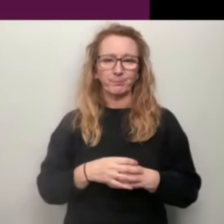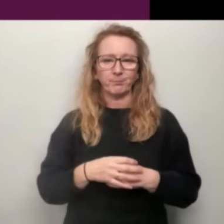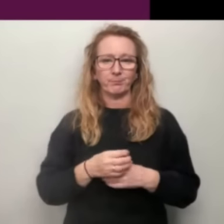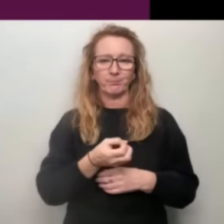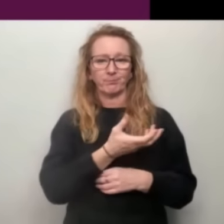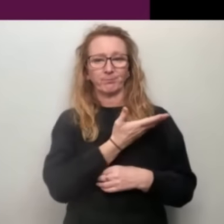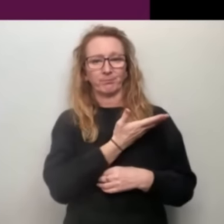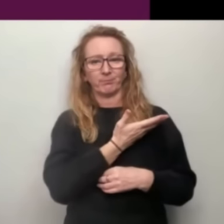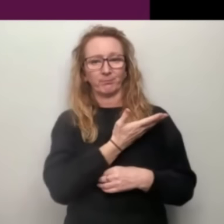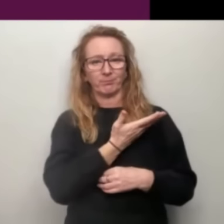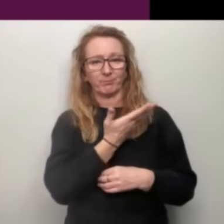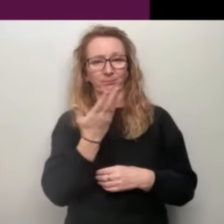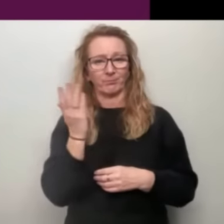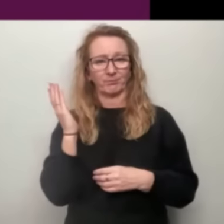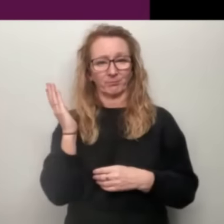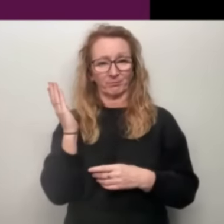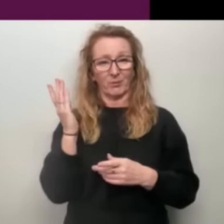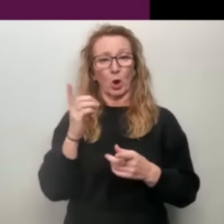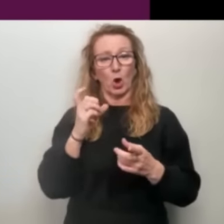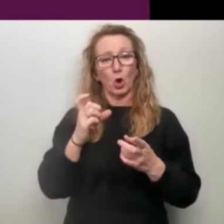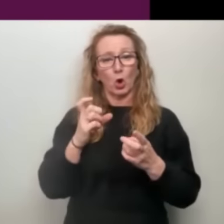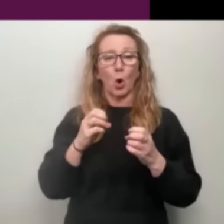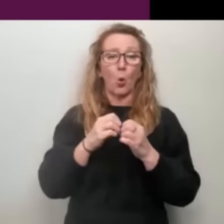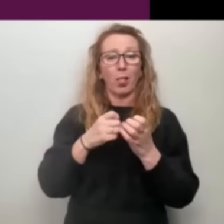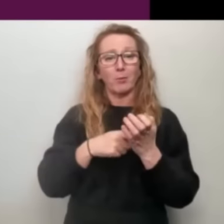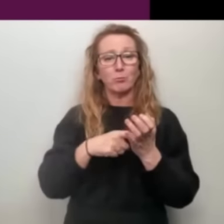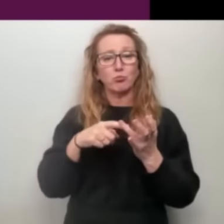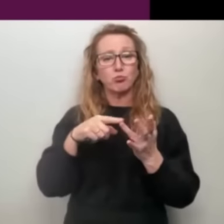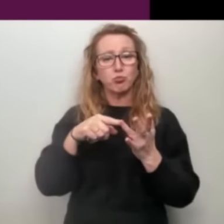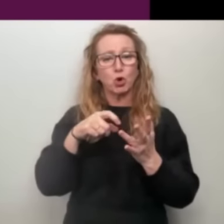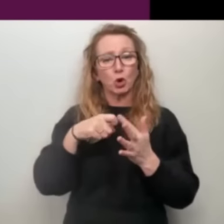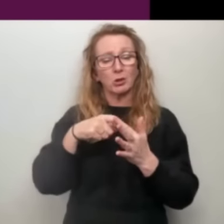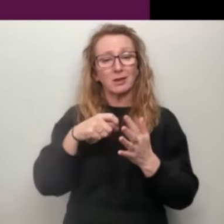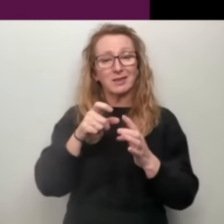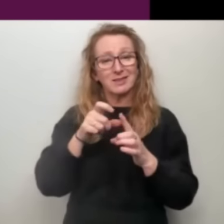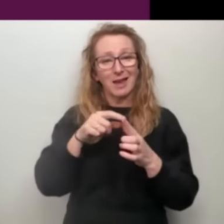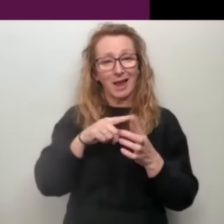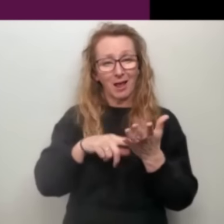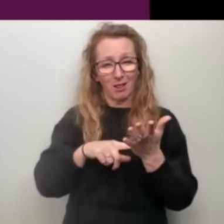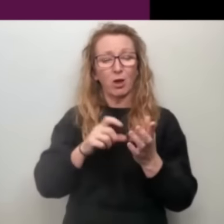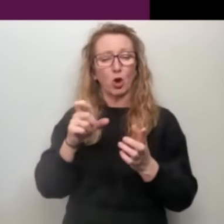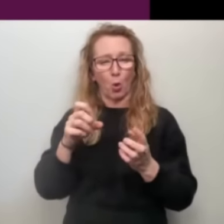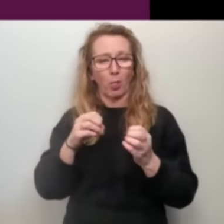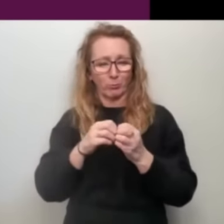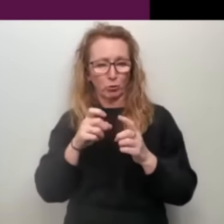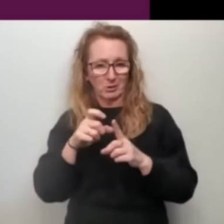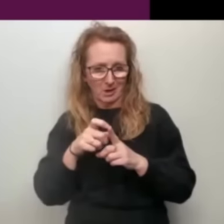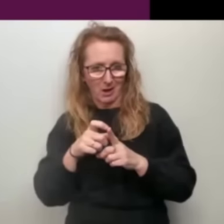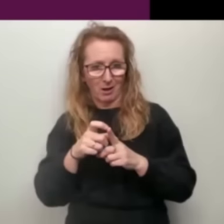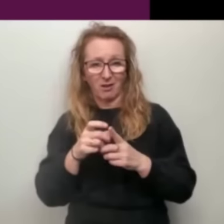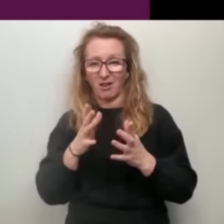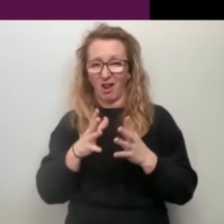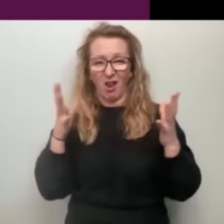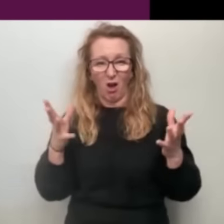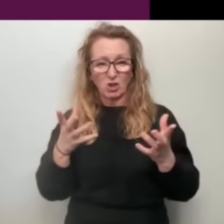Coalbrookdale sits in the middle of the county of Shropshire the largest landlocked county in the UK.